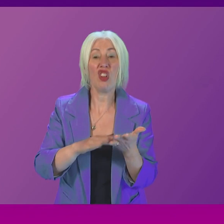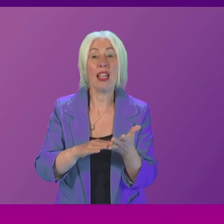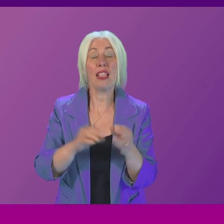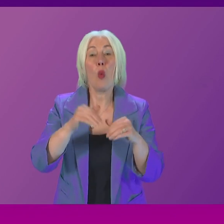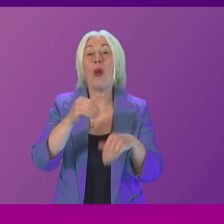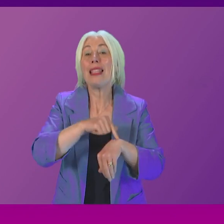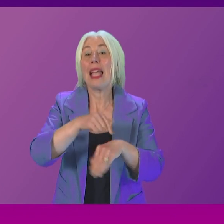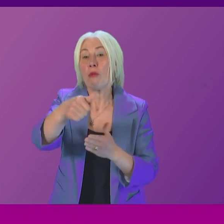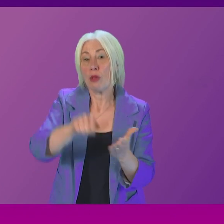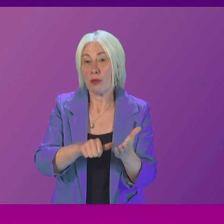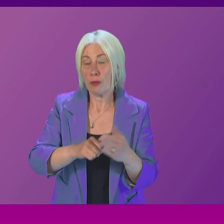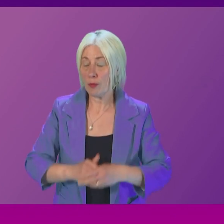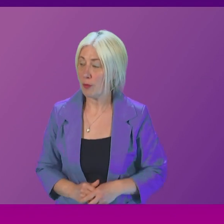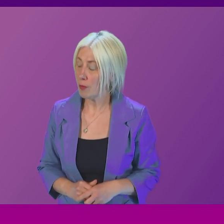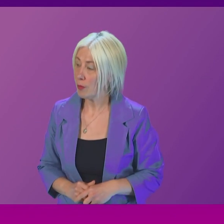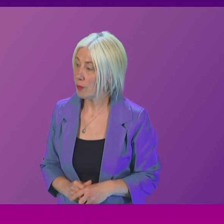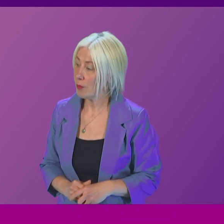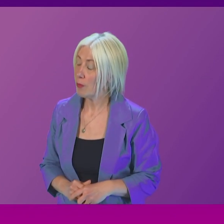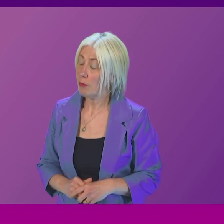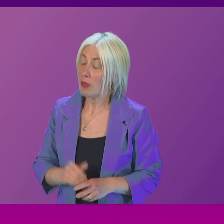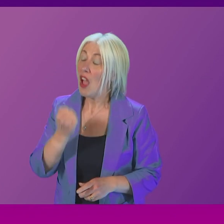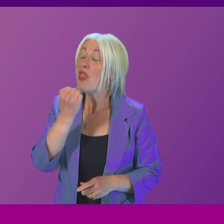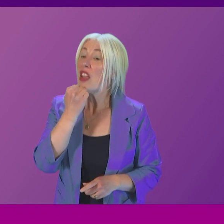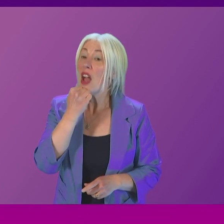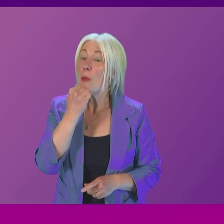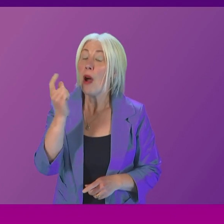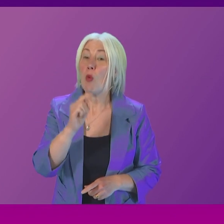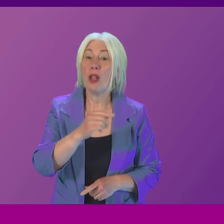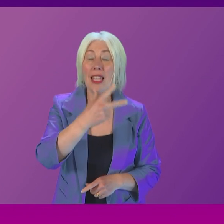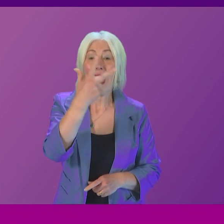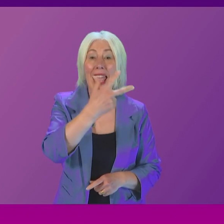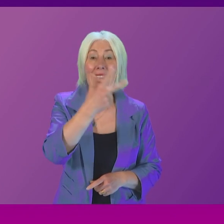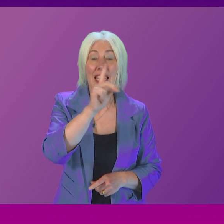and to reduce waiting lists. The number that the First Minister is looking for is 18,390.